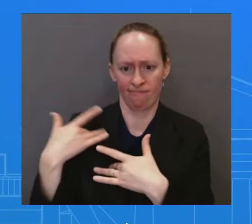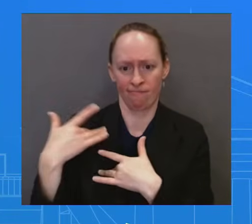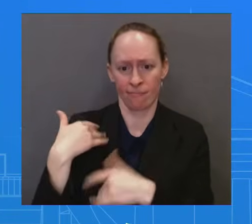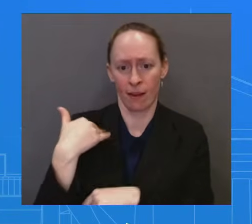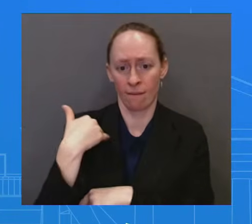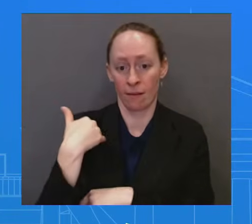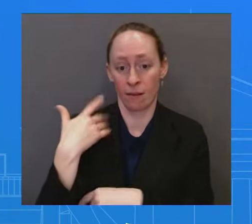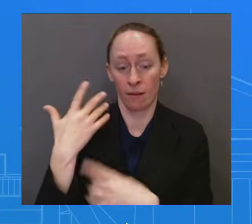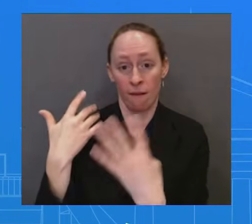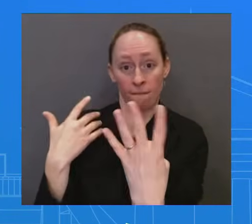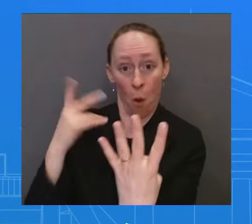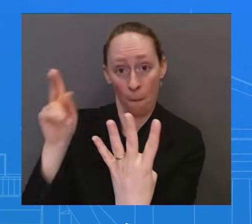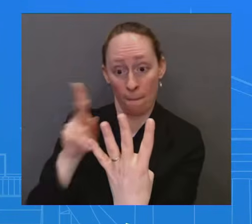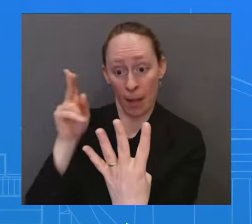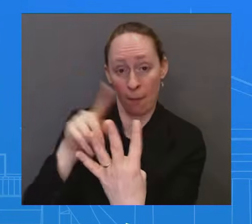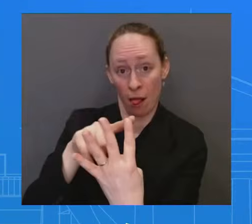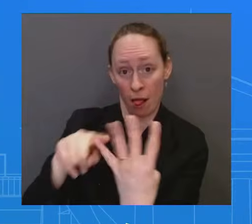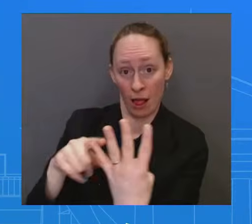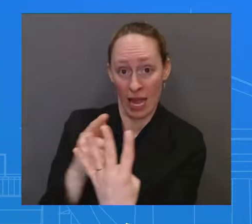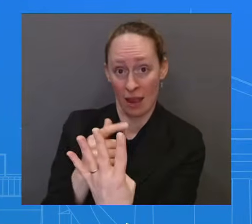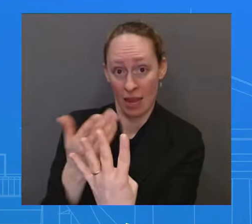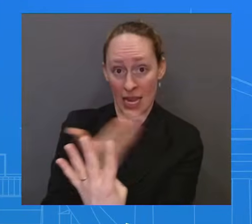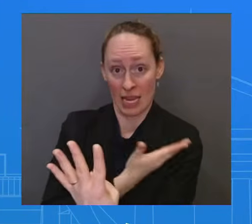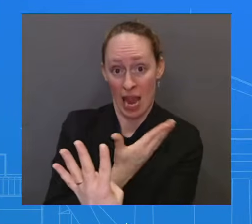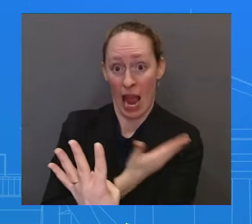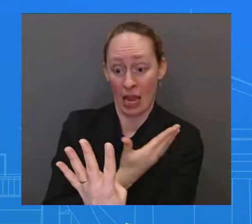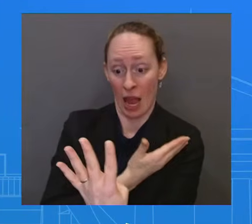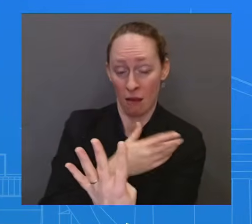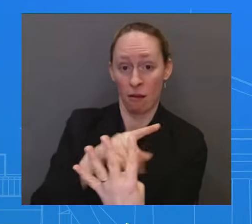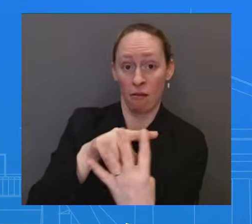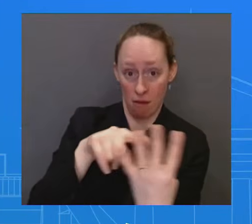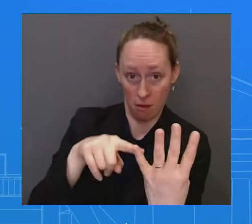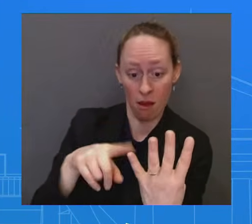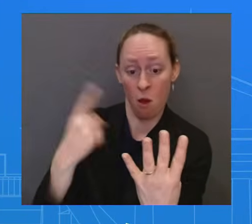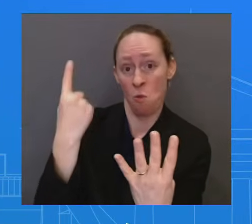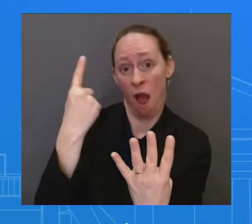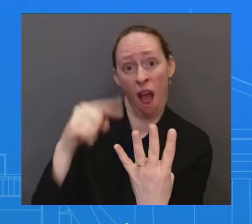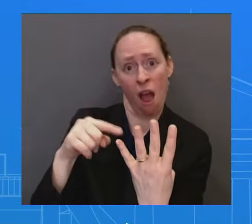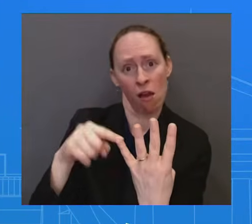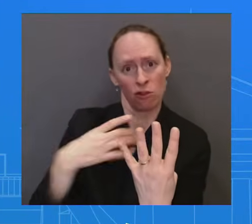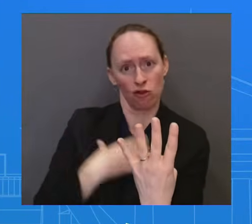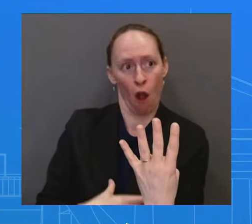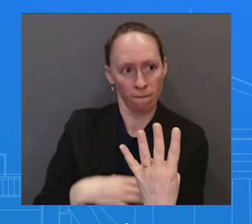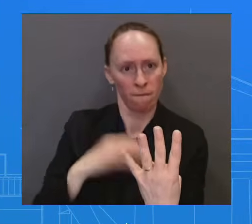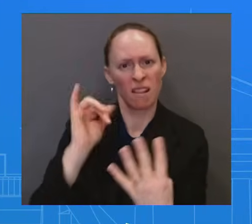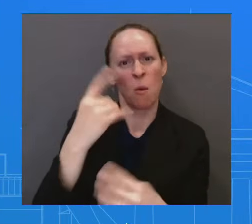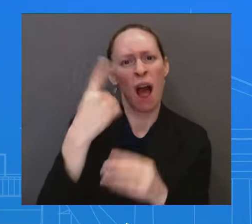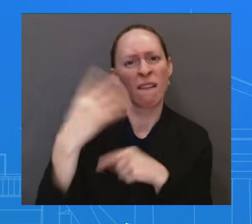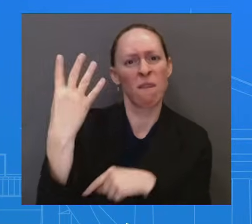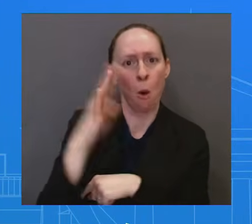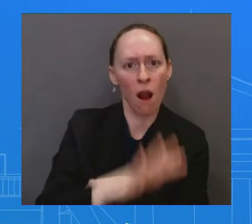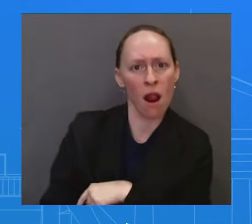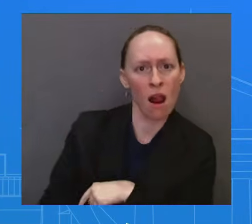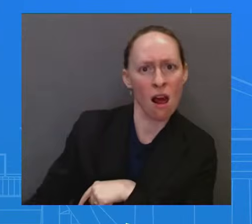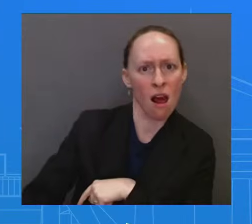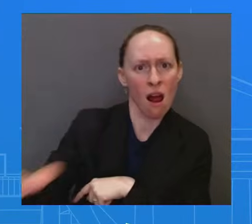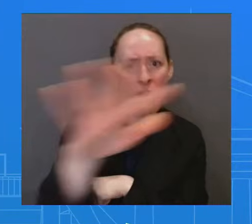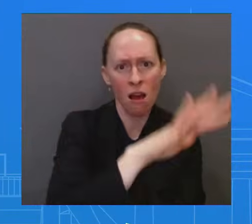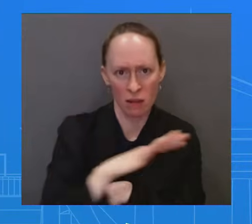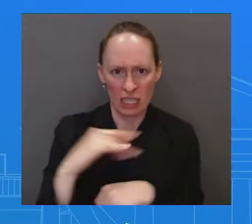or accept that assessment of the situation on the ground in Gaza? And who is to blame for the humanitarian situation on the ground ?